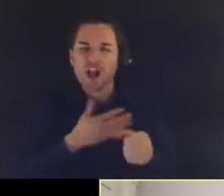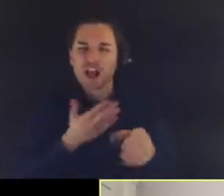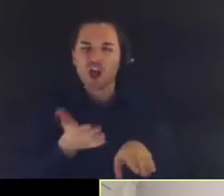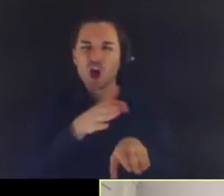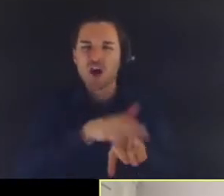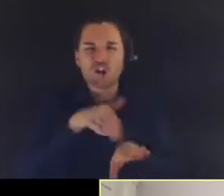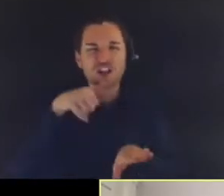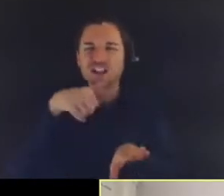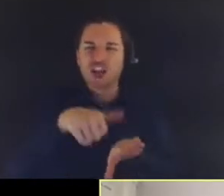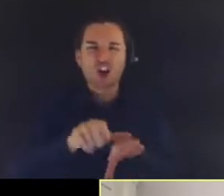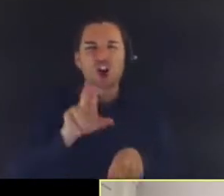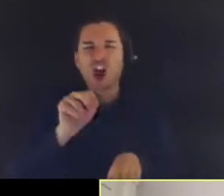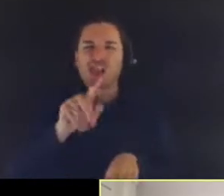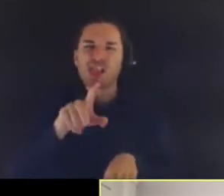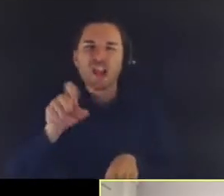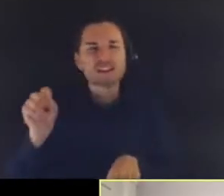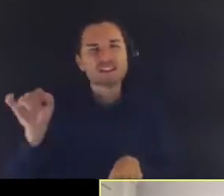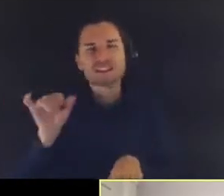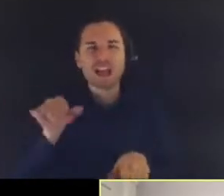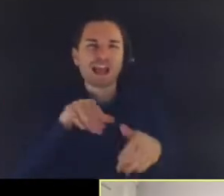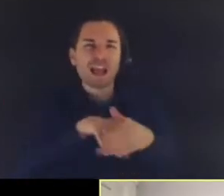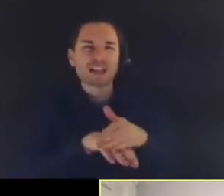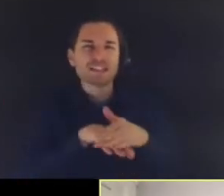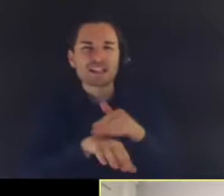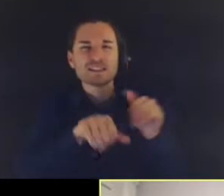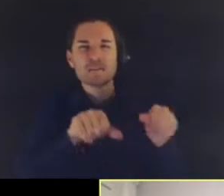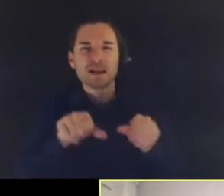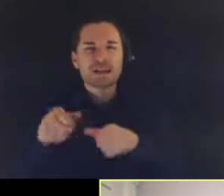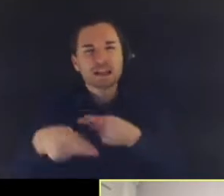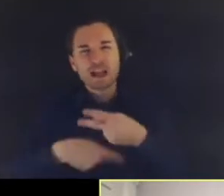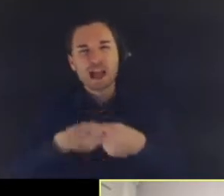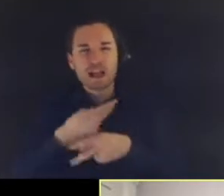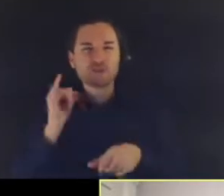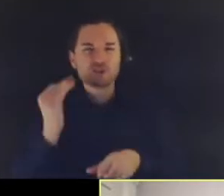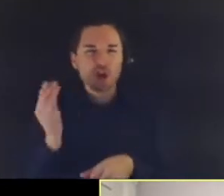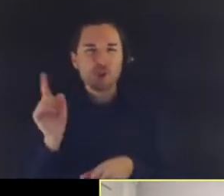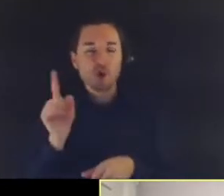super relevant. So, for now I m kind of like finding that